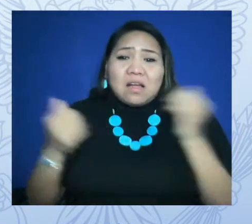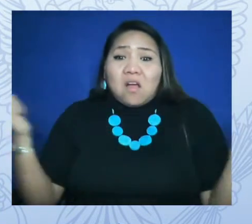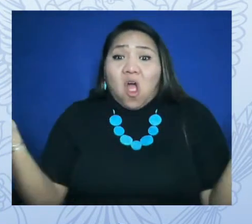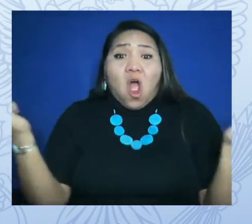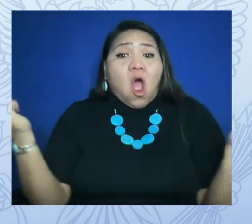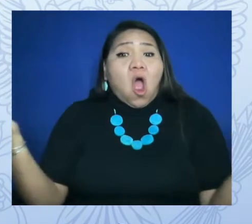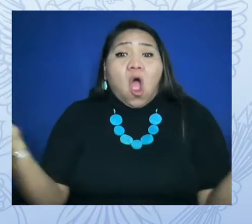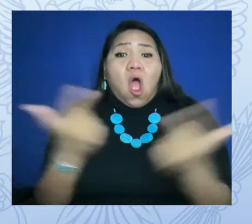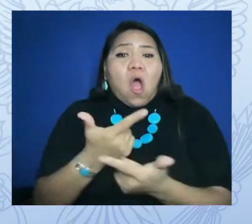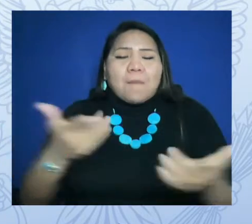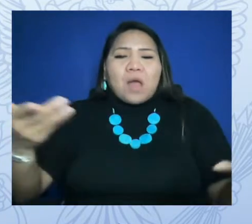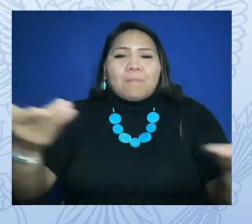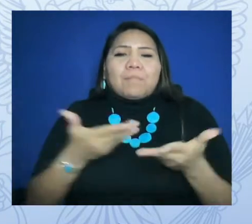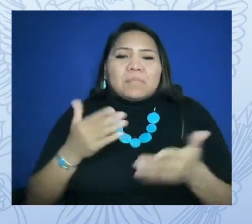of the Interior Deb Haaland.